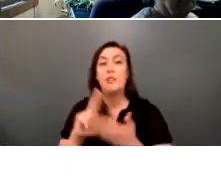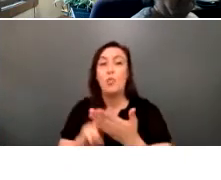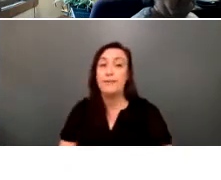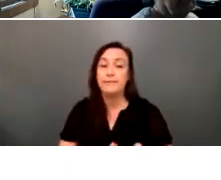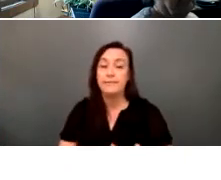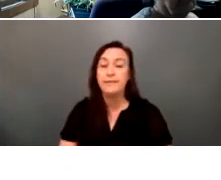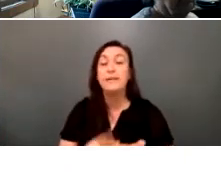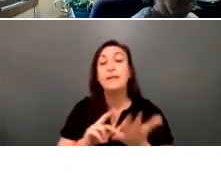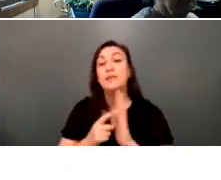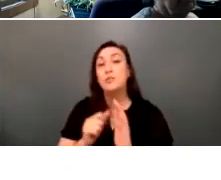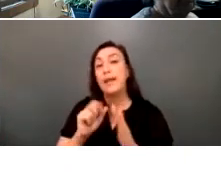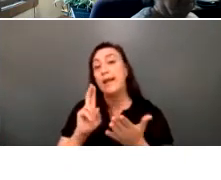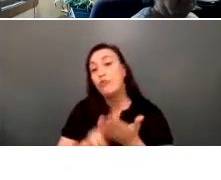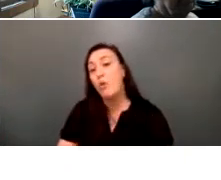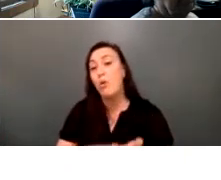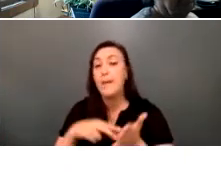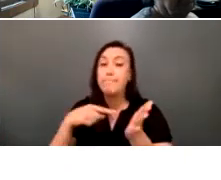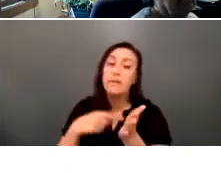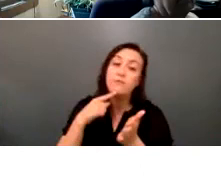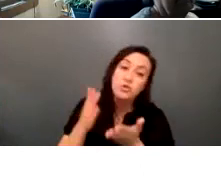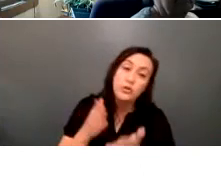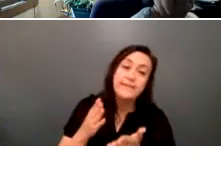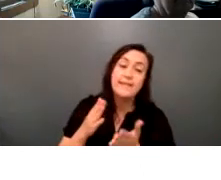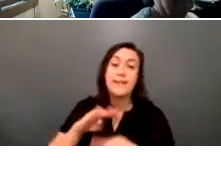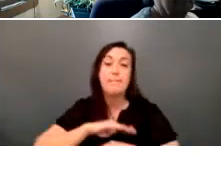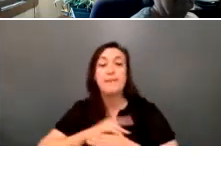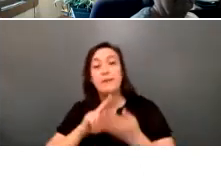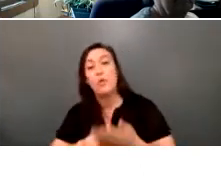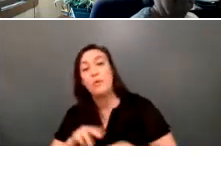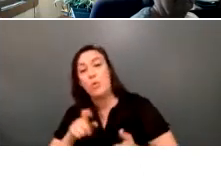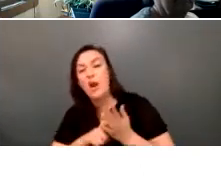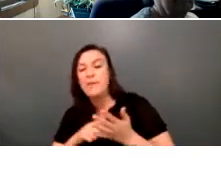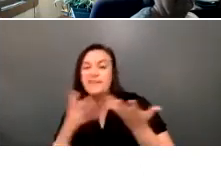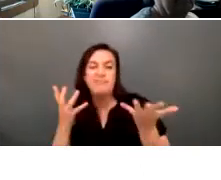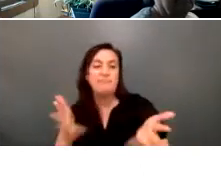bill for services and to meet the. Enrollment requirements. So this part,